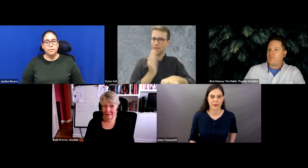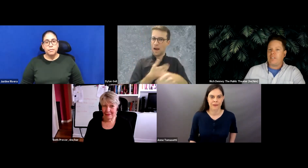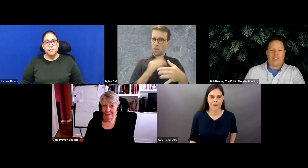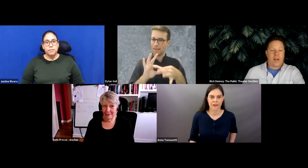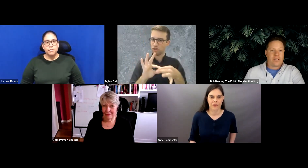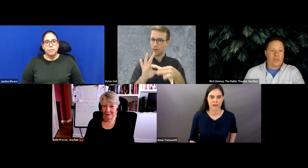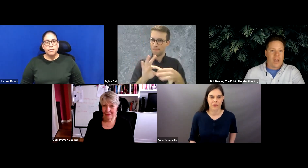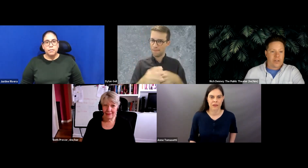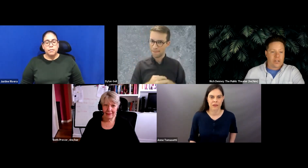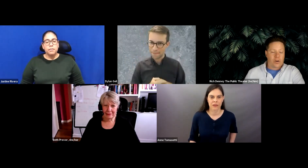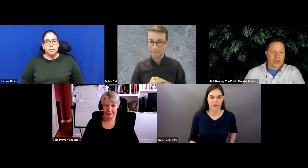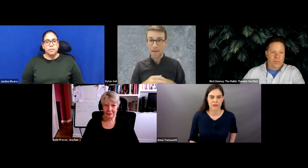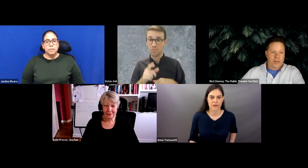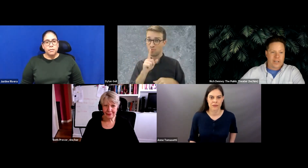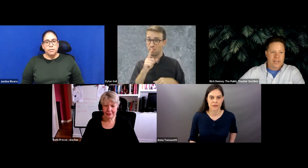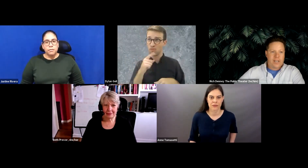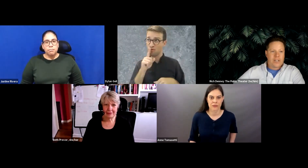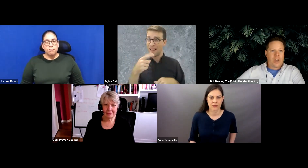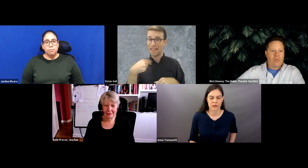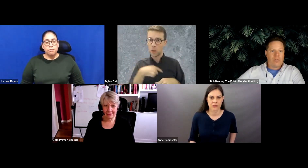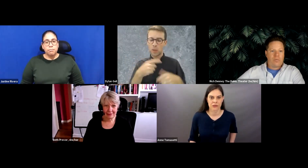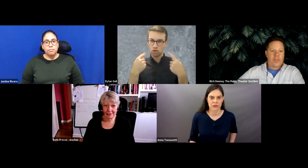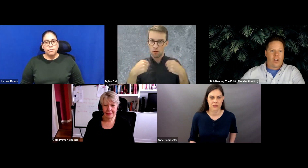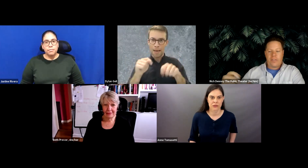really trying to do better across the board. So with all